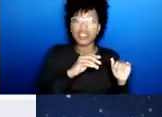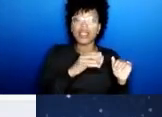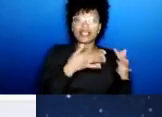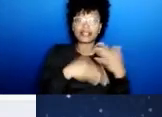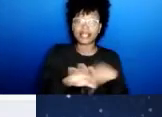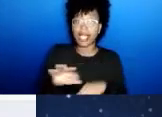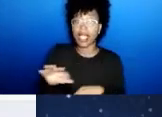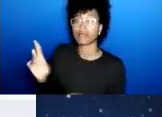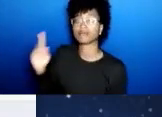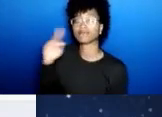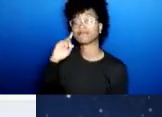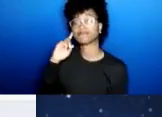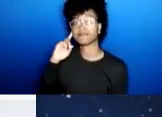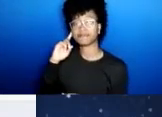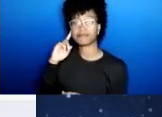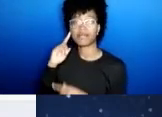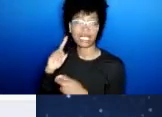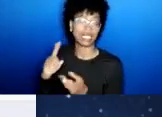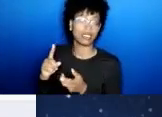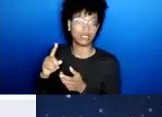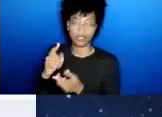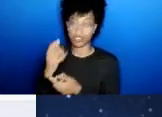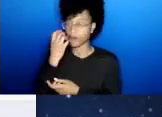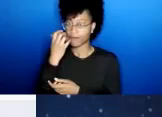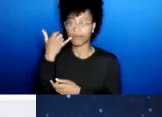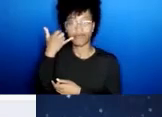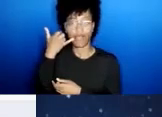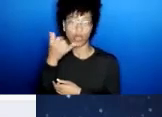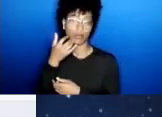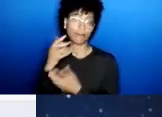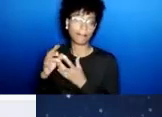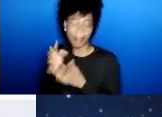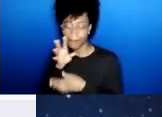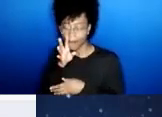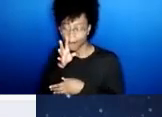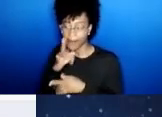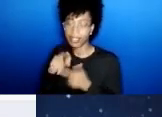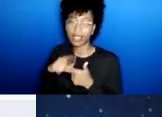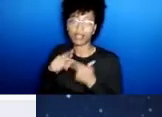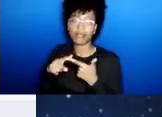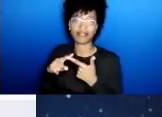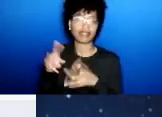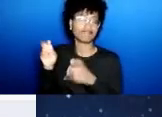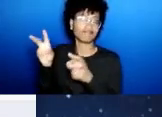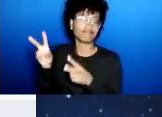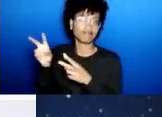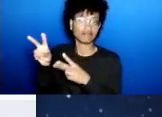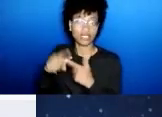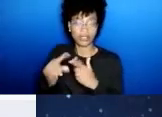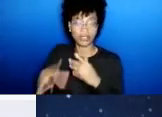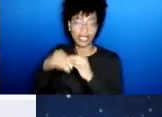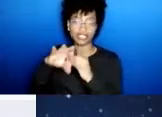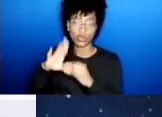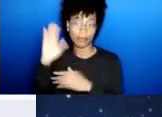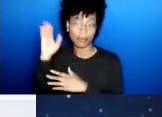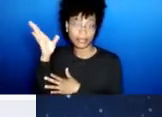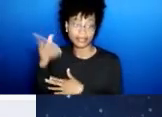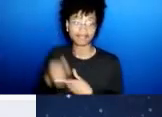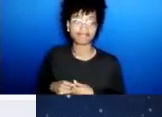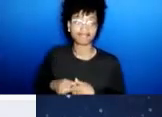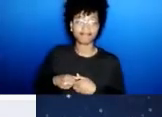your mobile phone and added to the presentation. 06:36:31 Down here, a number of buttons you